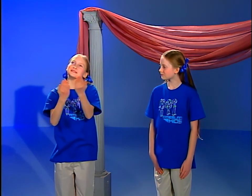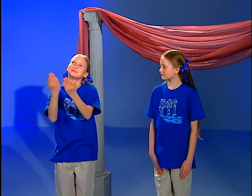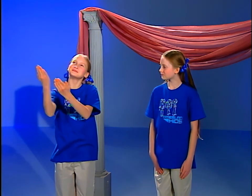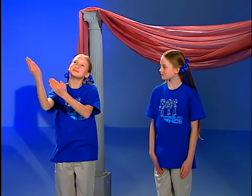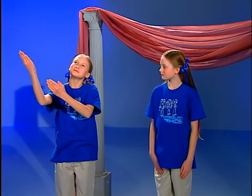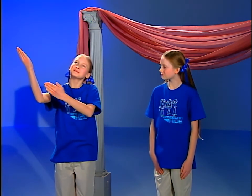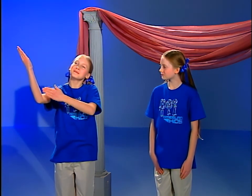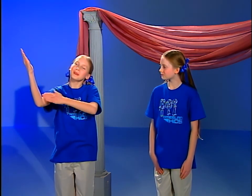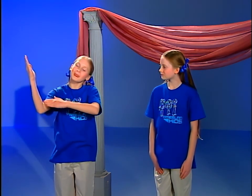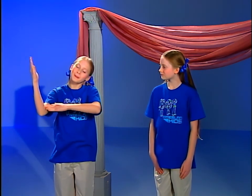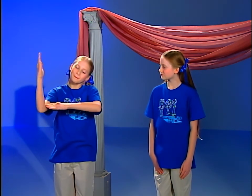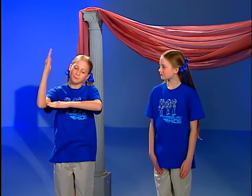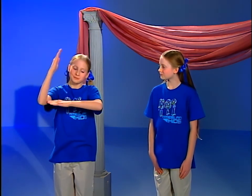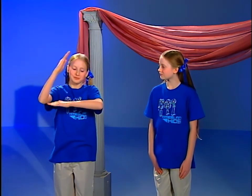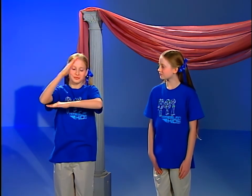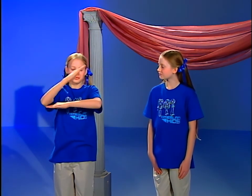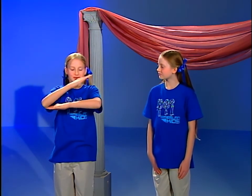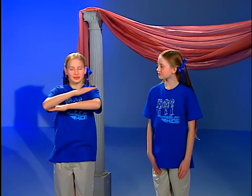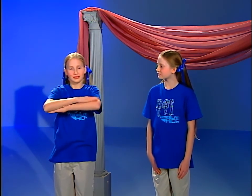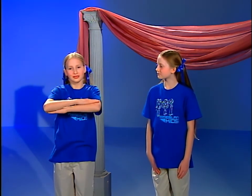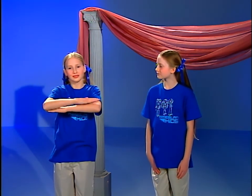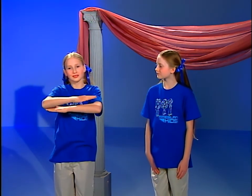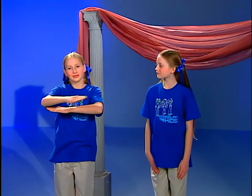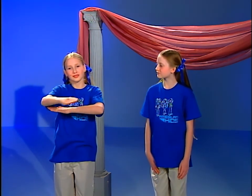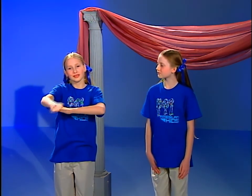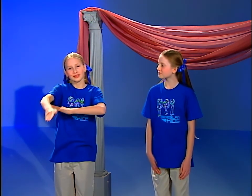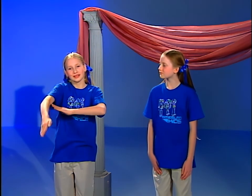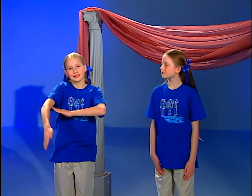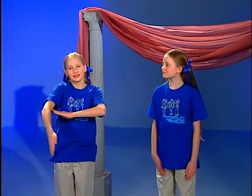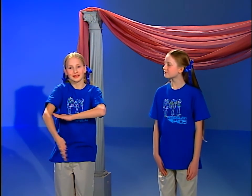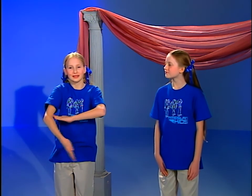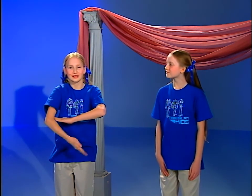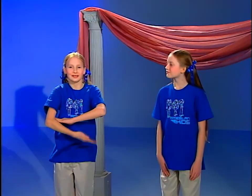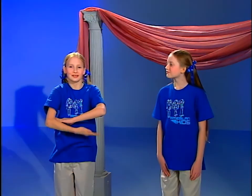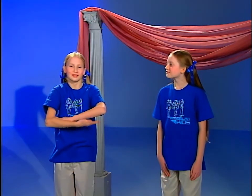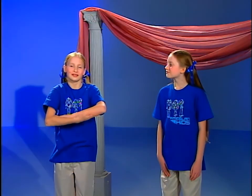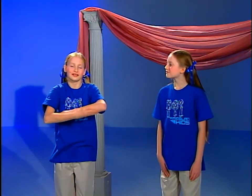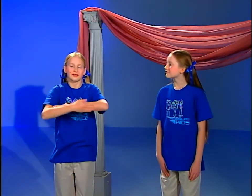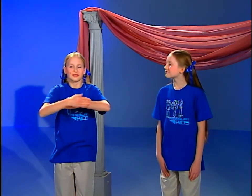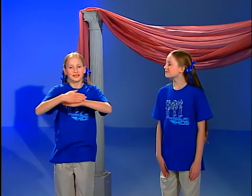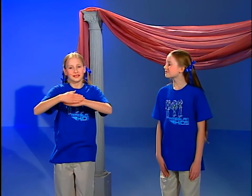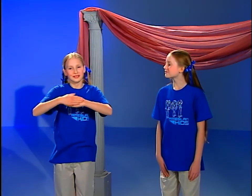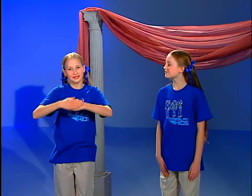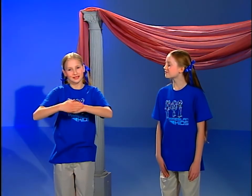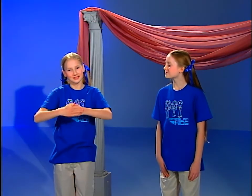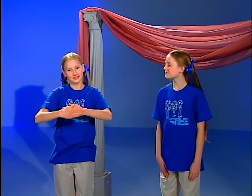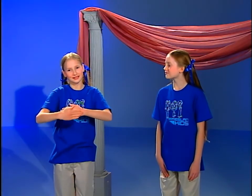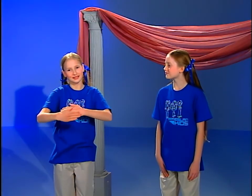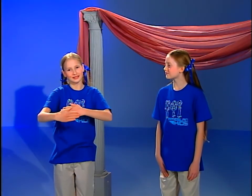I'VE GOT TO FIGURE OUT WHAT TO DO." WELL, HE THOUGHT FOR A WHILE, AND THEN HE SAID, "TELL YOU WHAT. "WHEN WE GET THERE, I WILL TELL EVERYONE